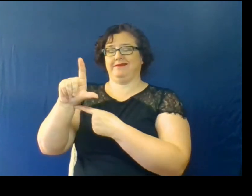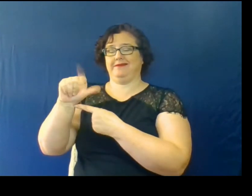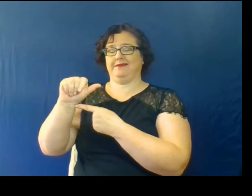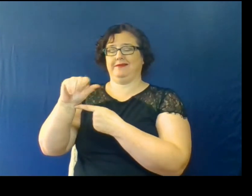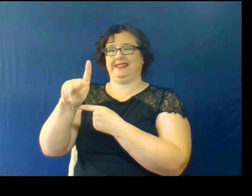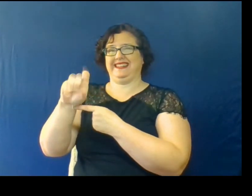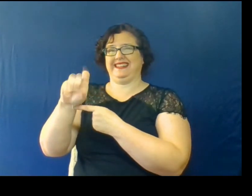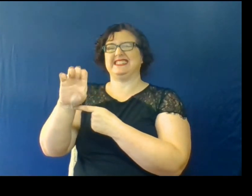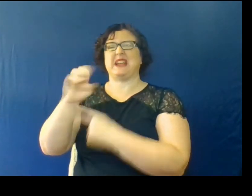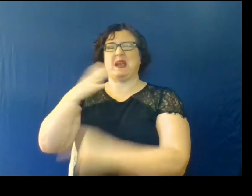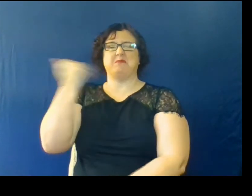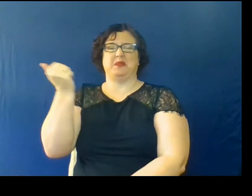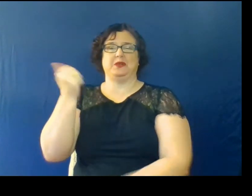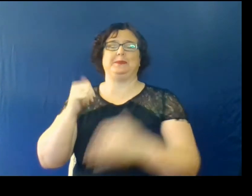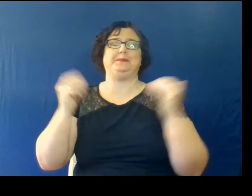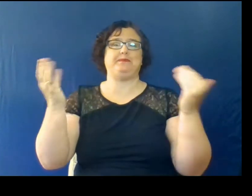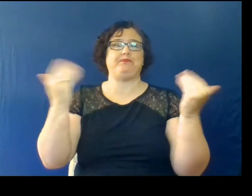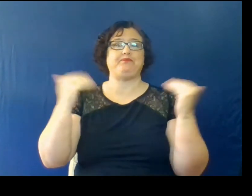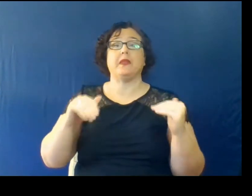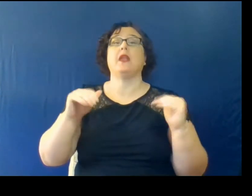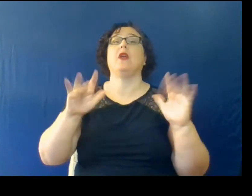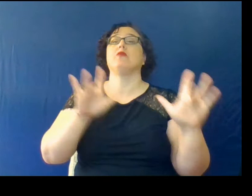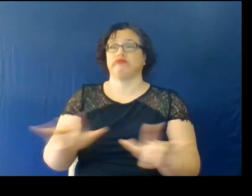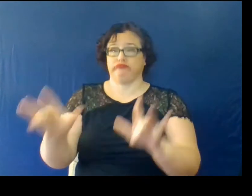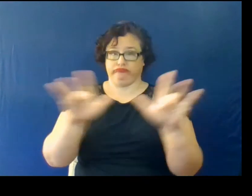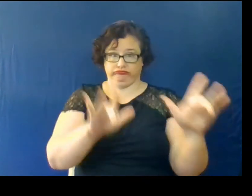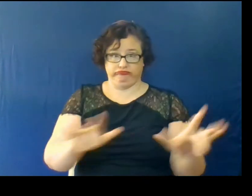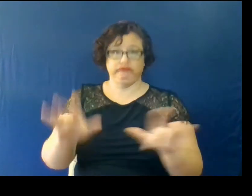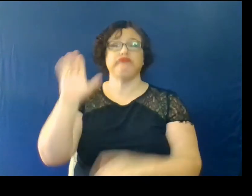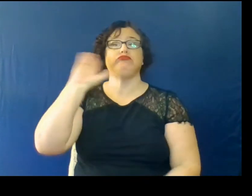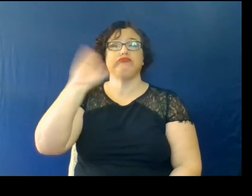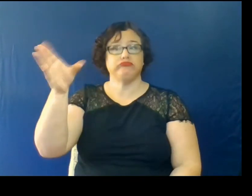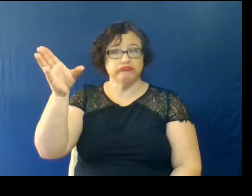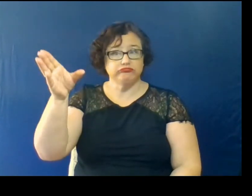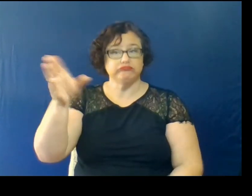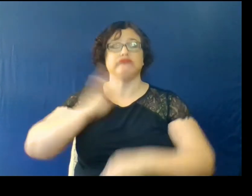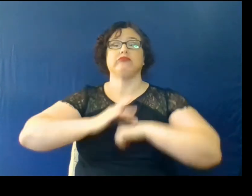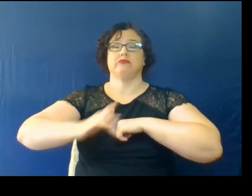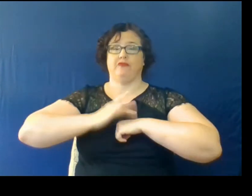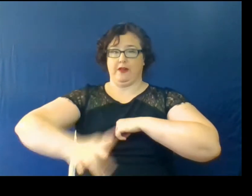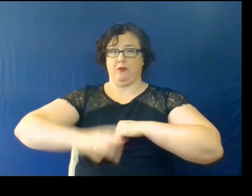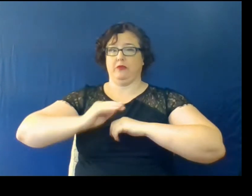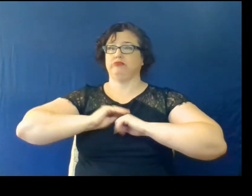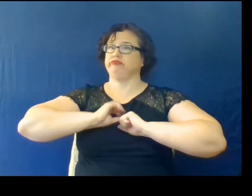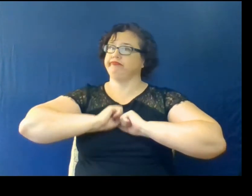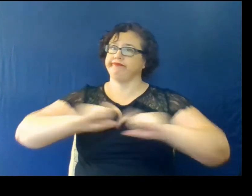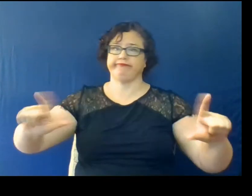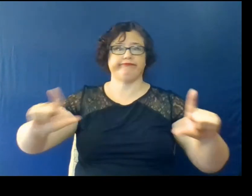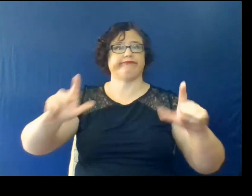This webinar is being recorded and it will be available to everyone after the event and